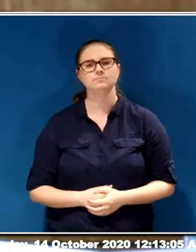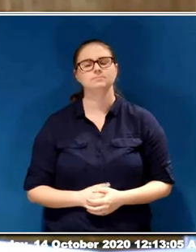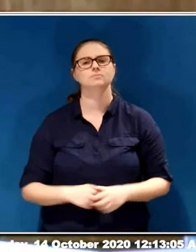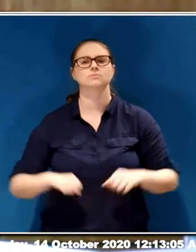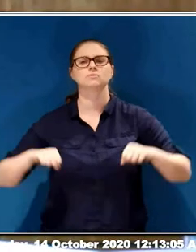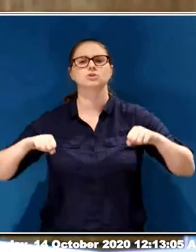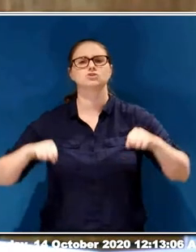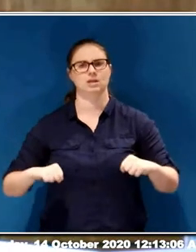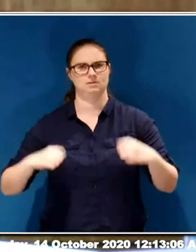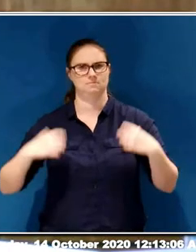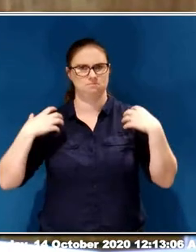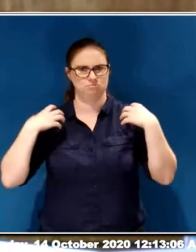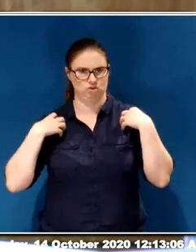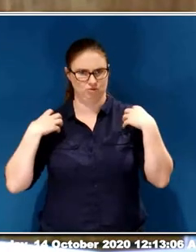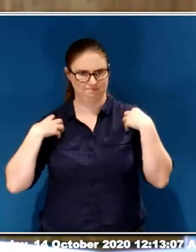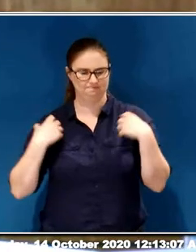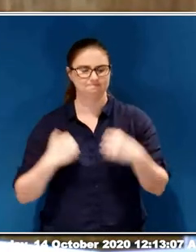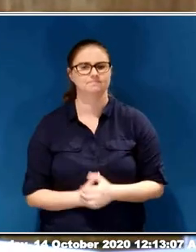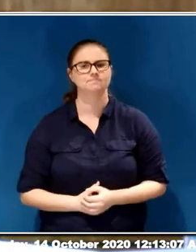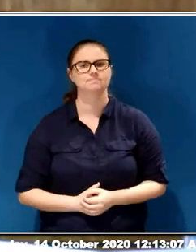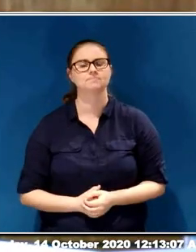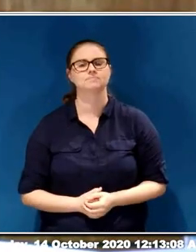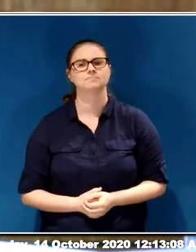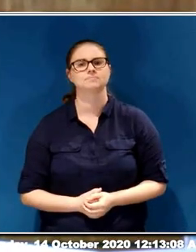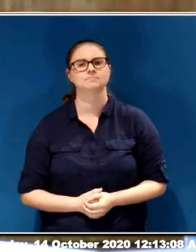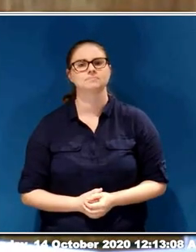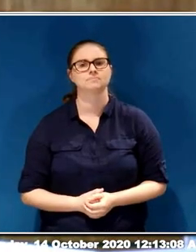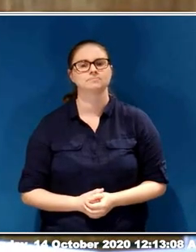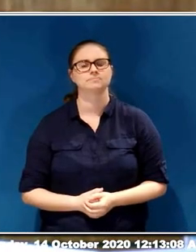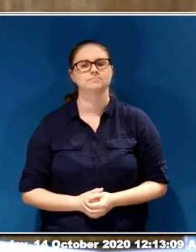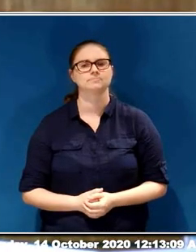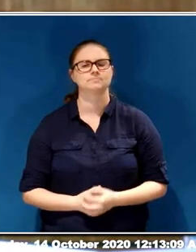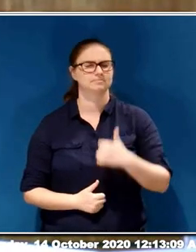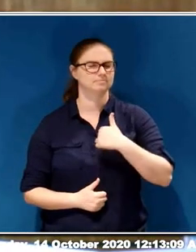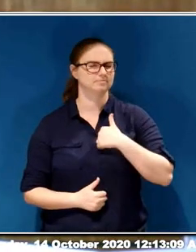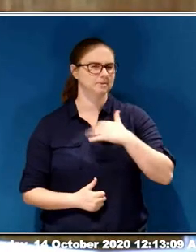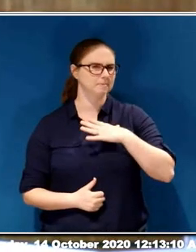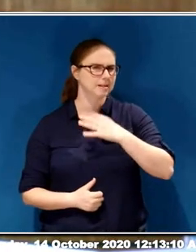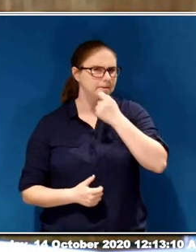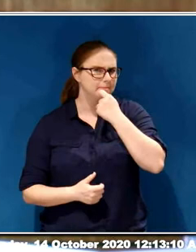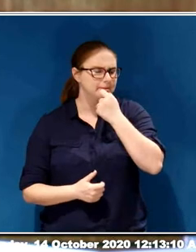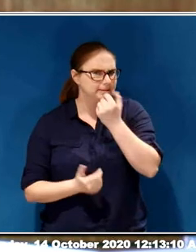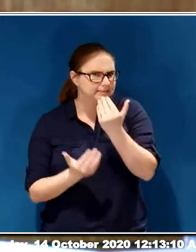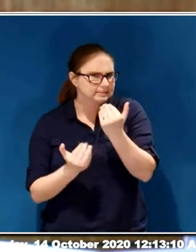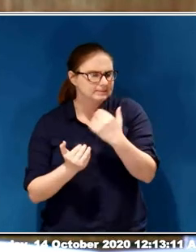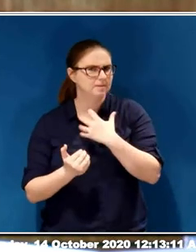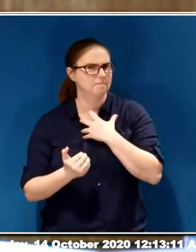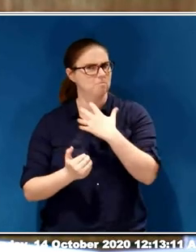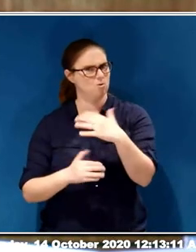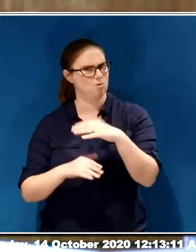you are operating. You've described, I think, a failure to provide reasonable